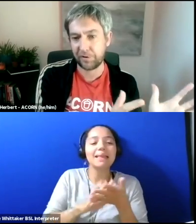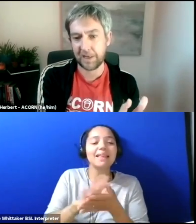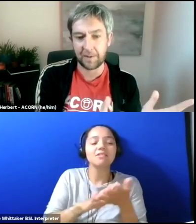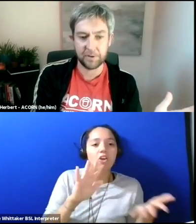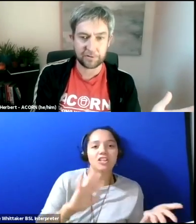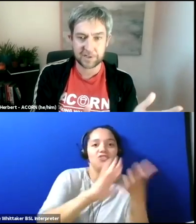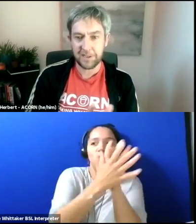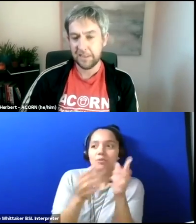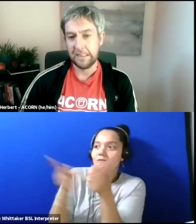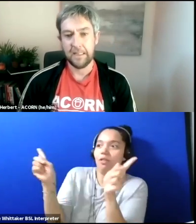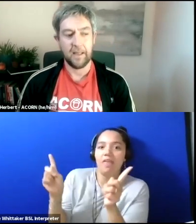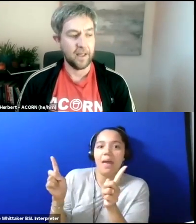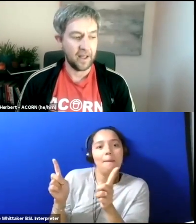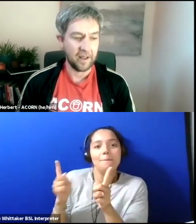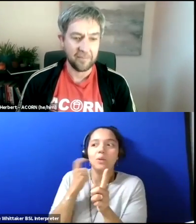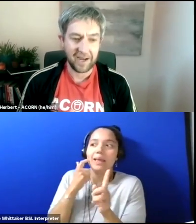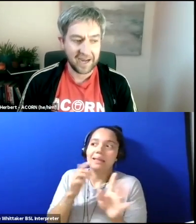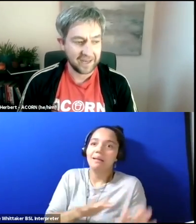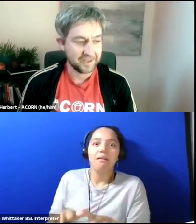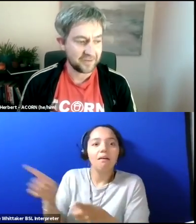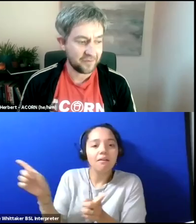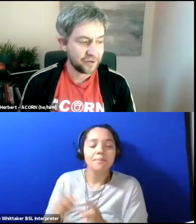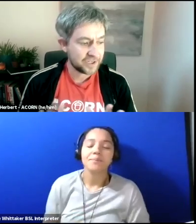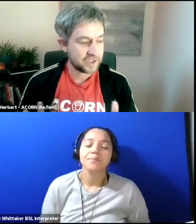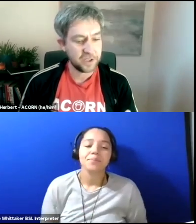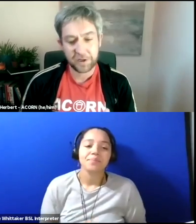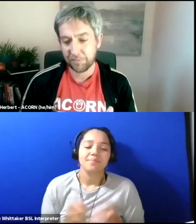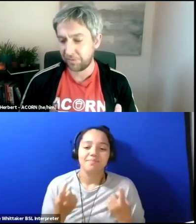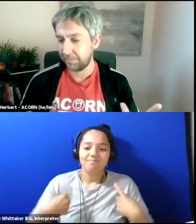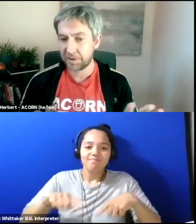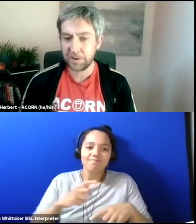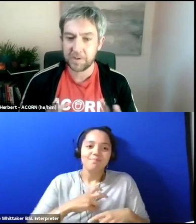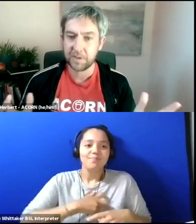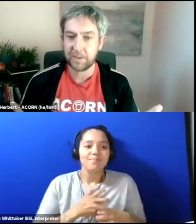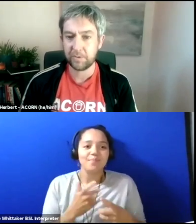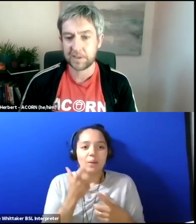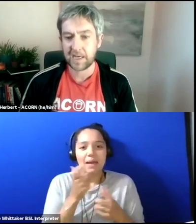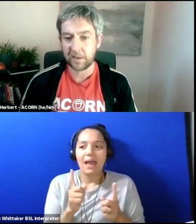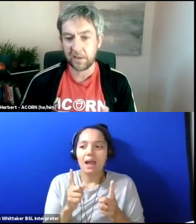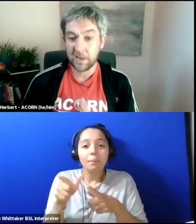who have created that bureaucracy. And for us as a union, what we're able to do is bring people